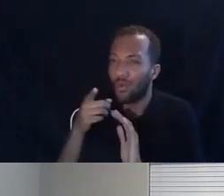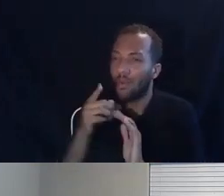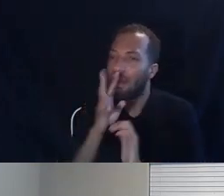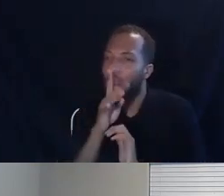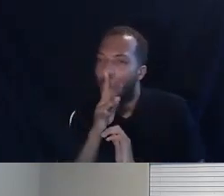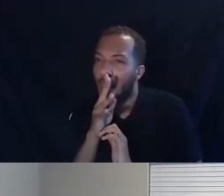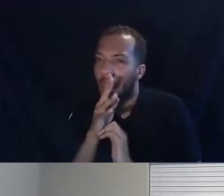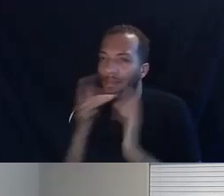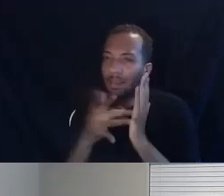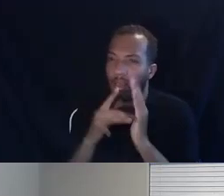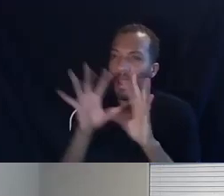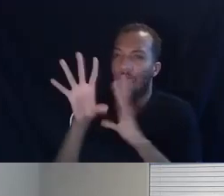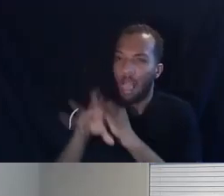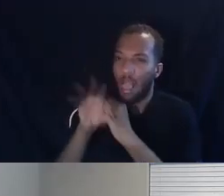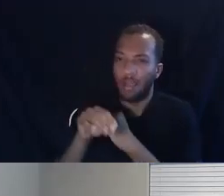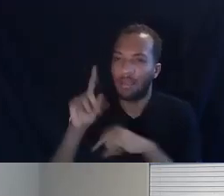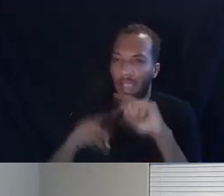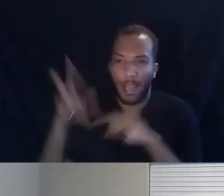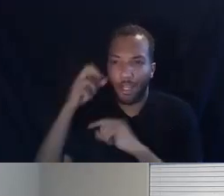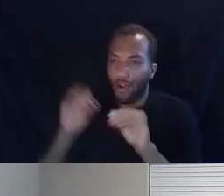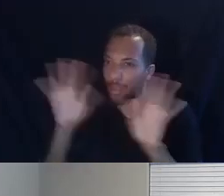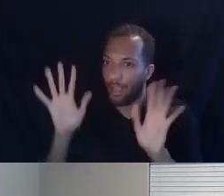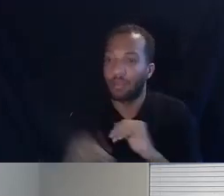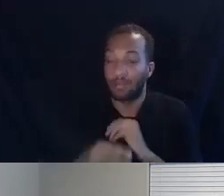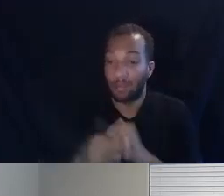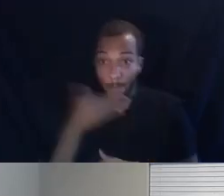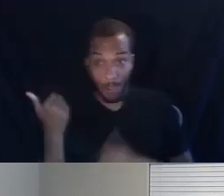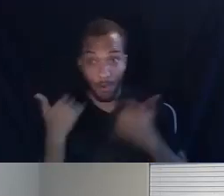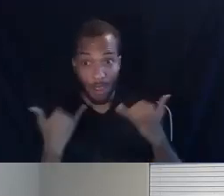Sorry about that. Can you hear me better? I can. Okay.